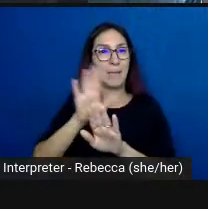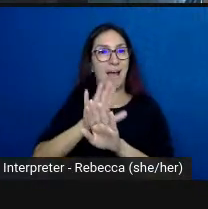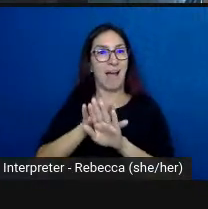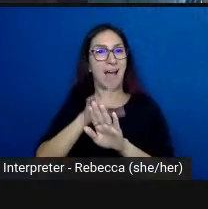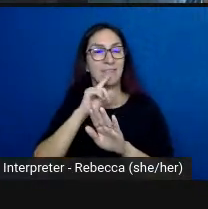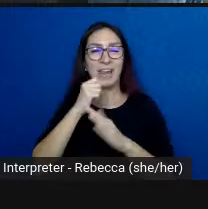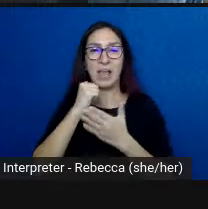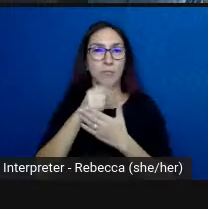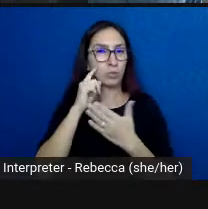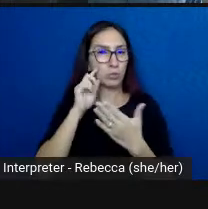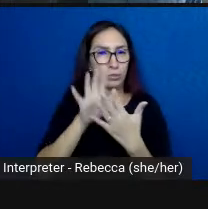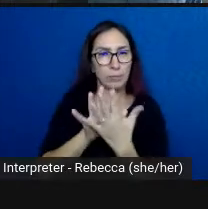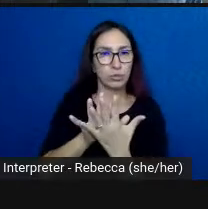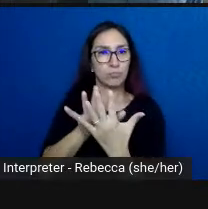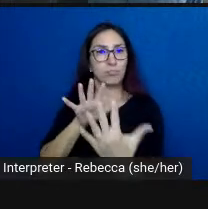which will be the semi opaque background behind the Dialog